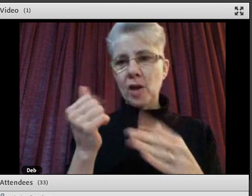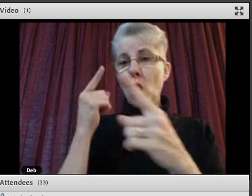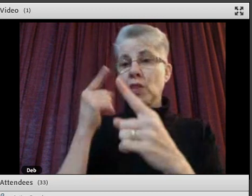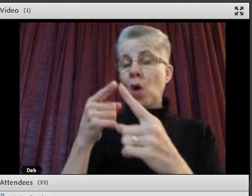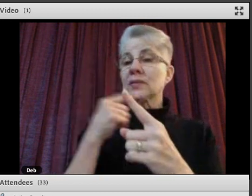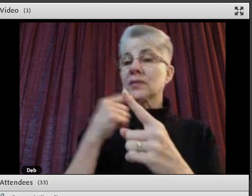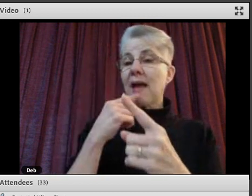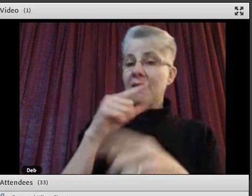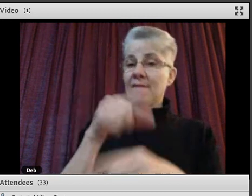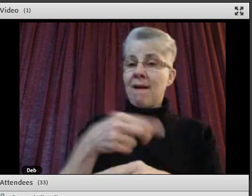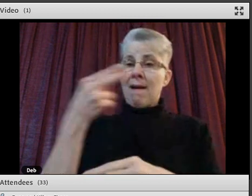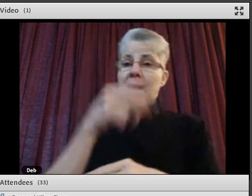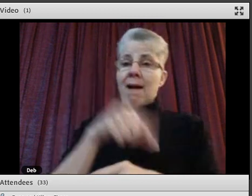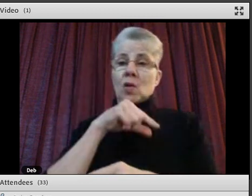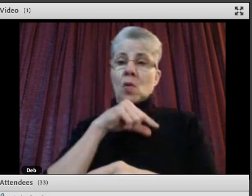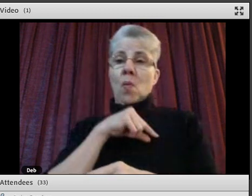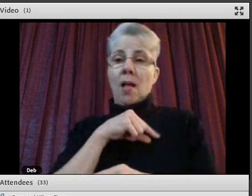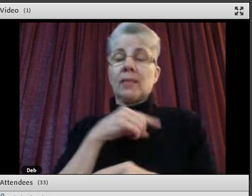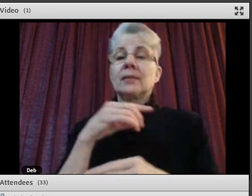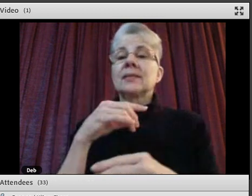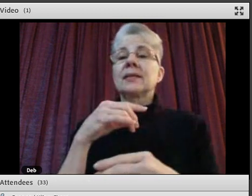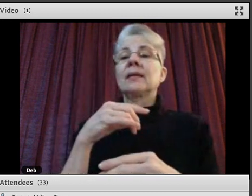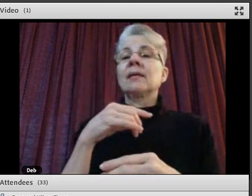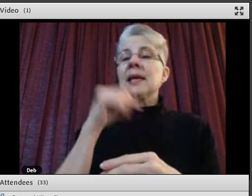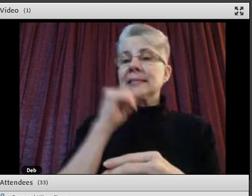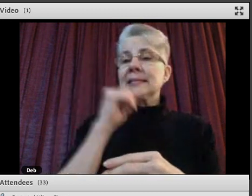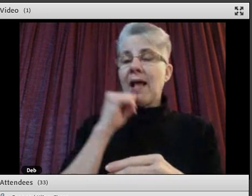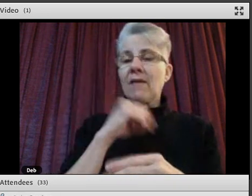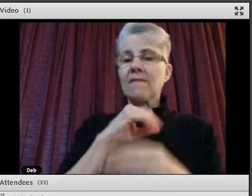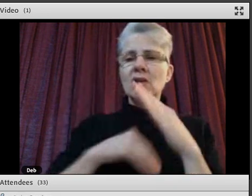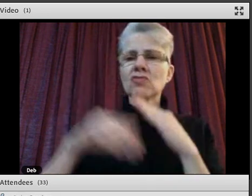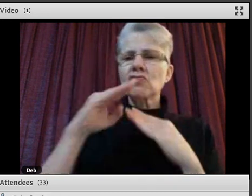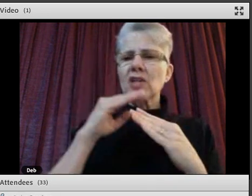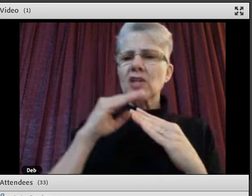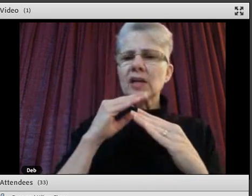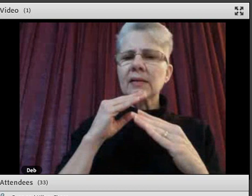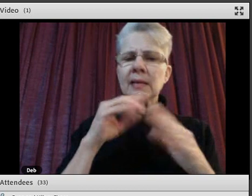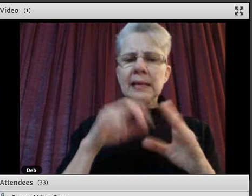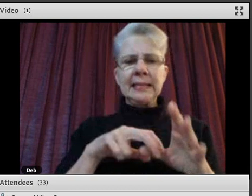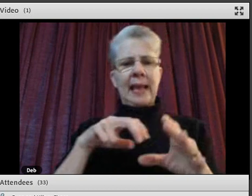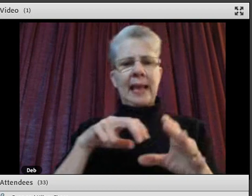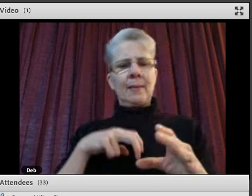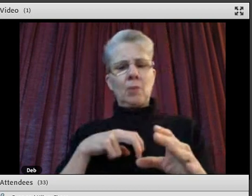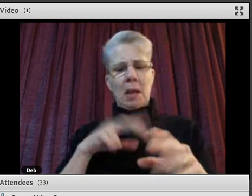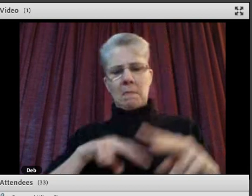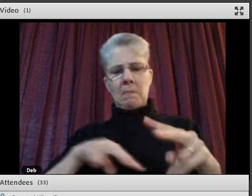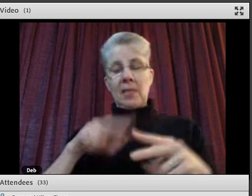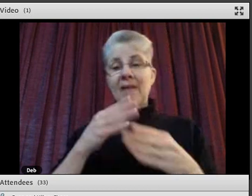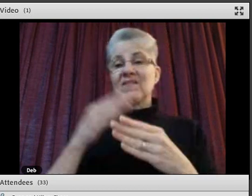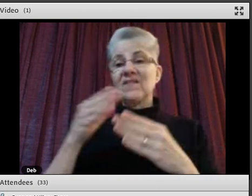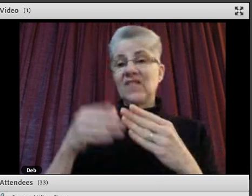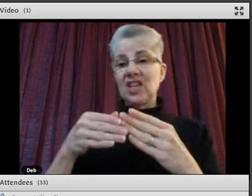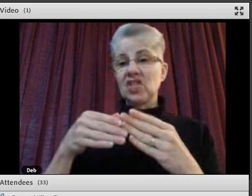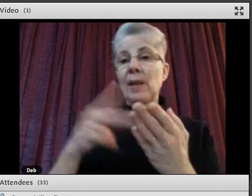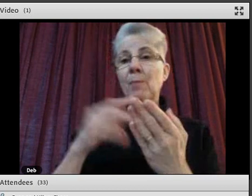which is acknowledging the expertise of others -- tolerating frustration, taking a break from something, and finishing projects. Oh, there's my little dot there.